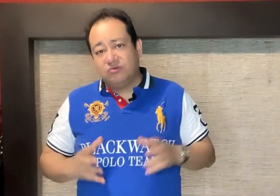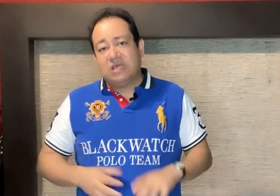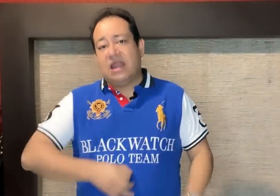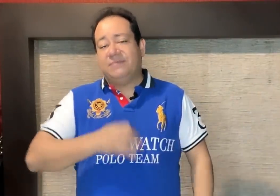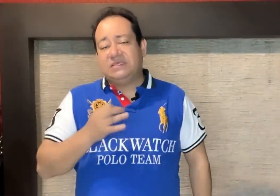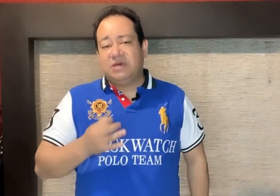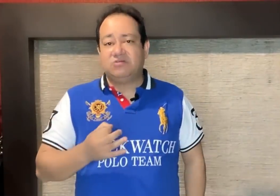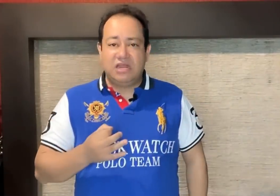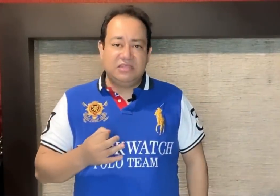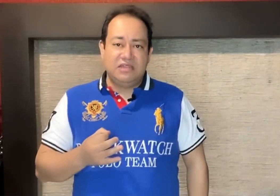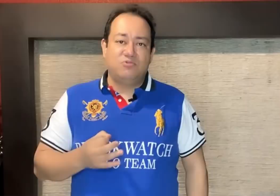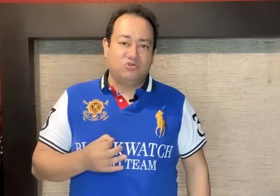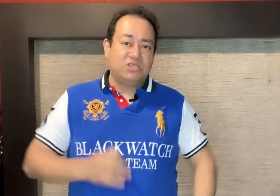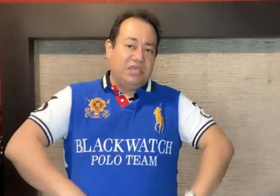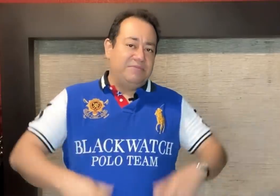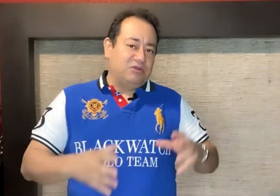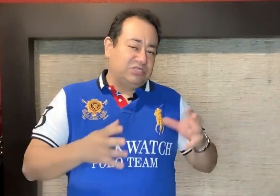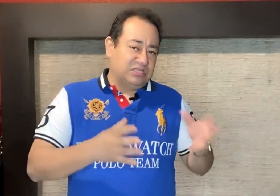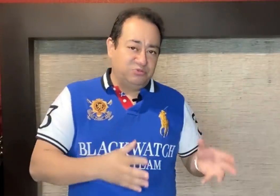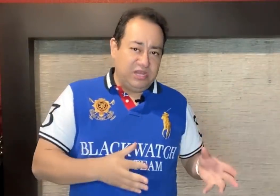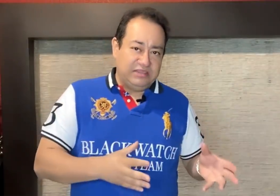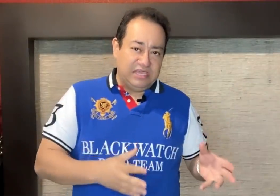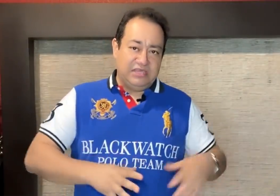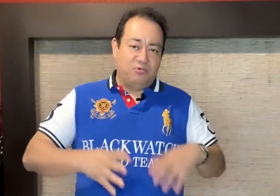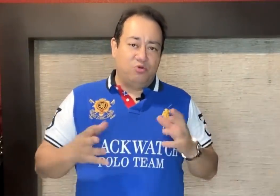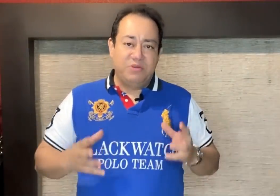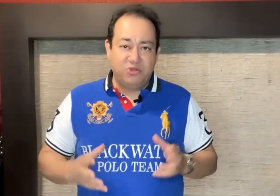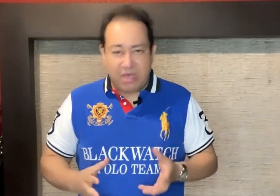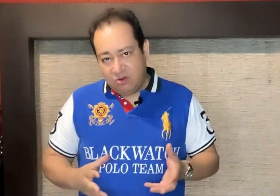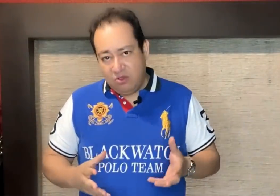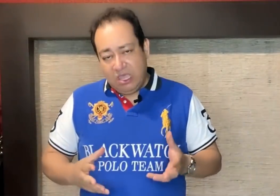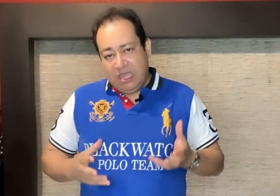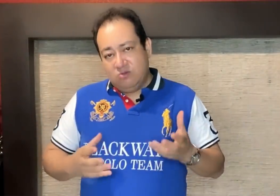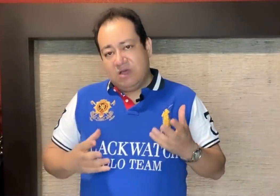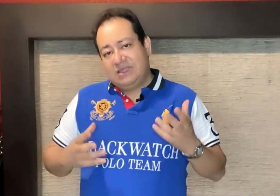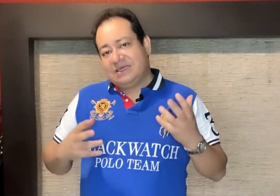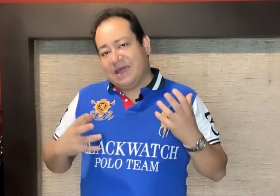voice tone and speed very slow and